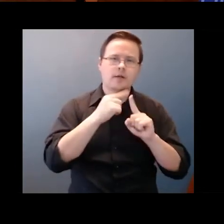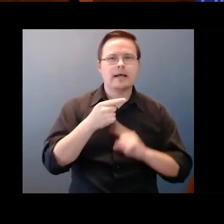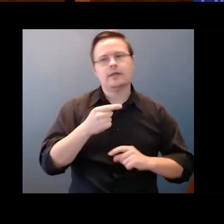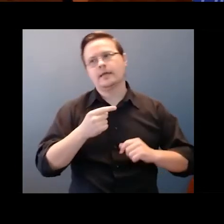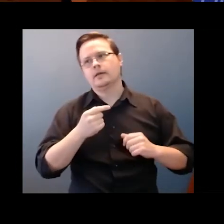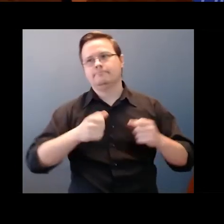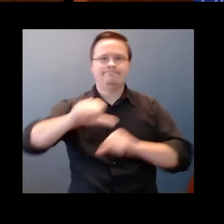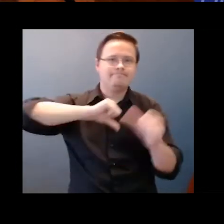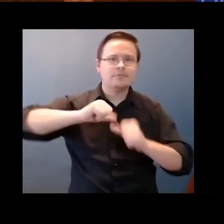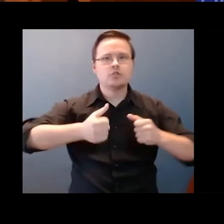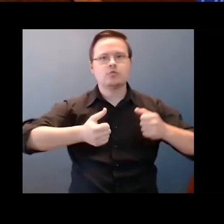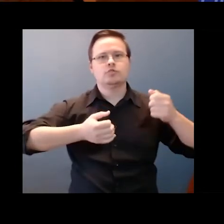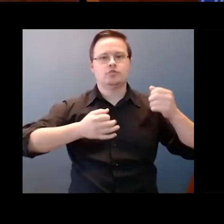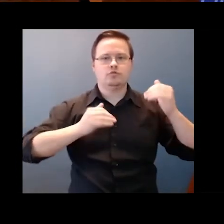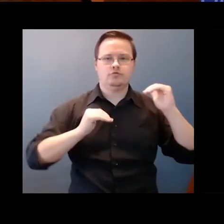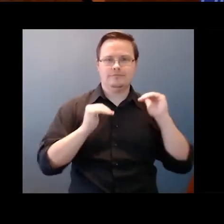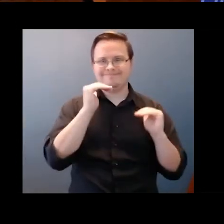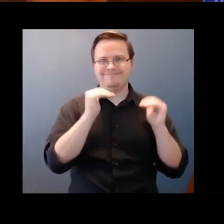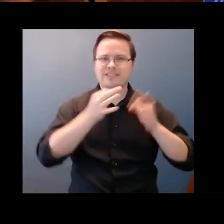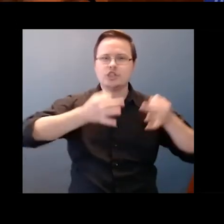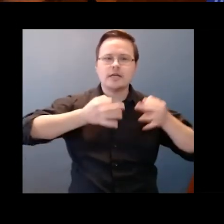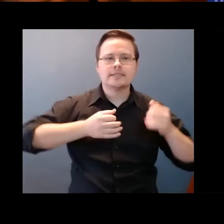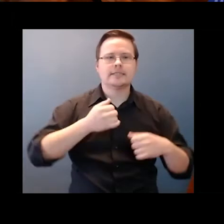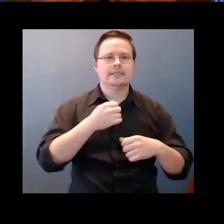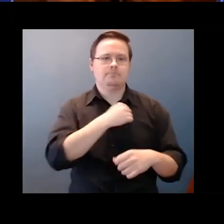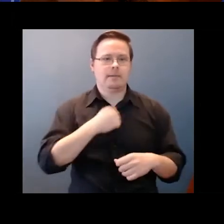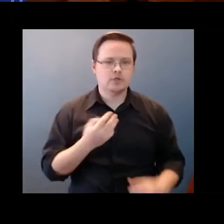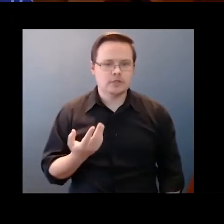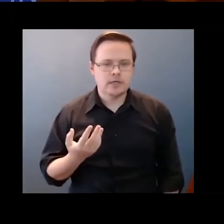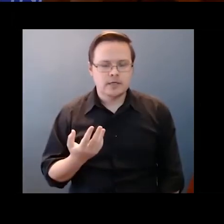And the thing that I was really surprised by that is that these reports are